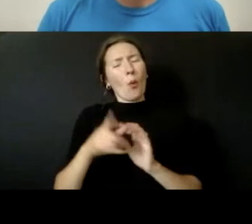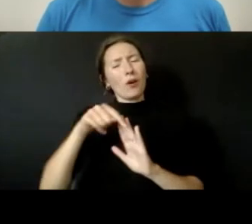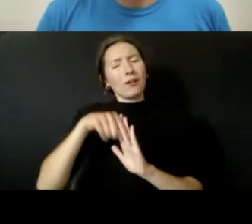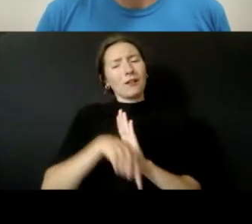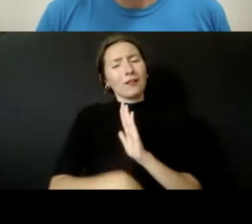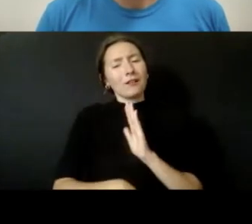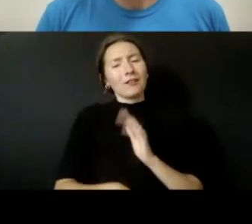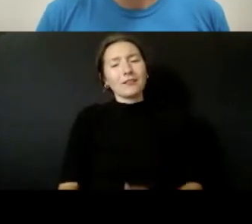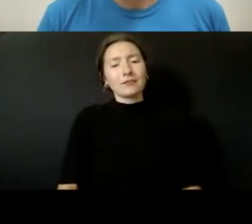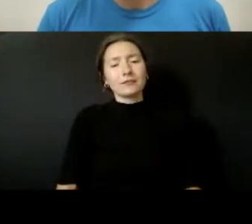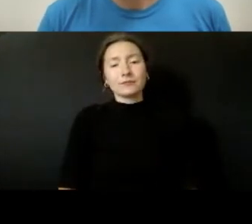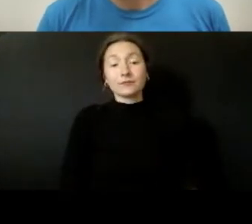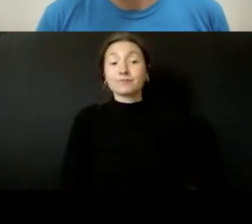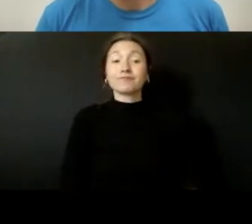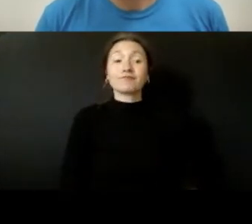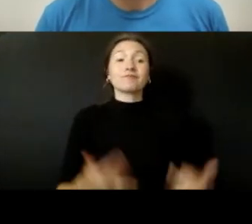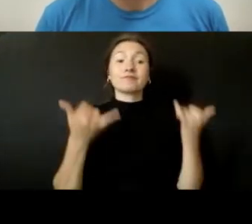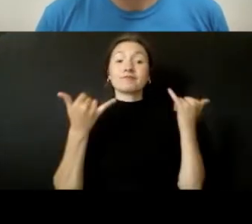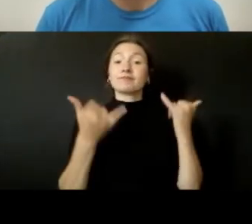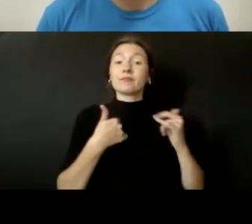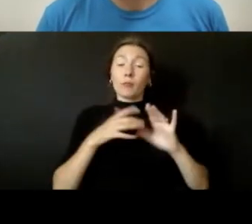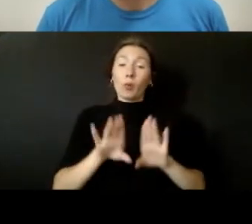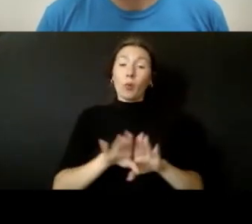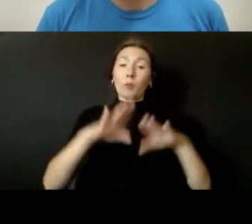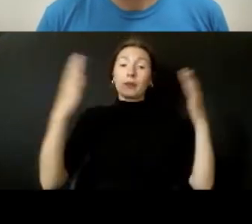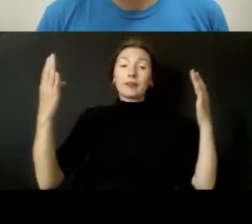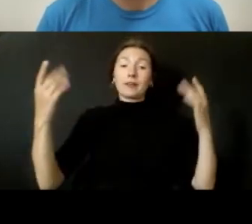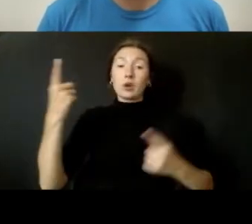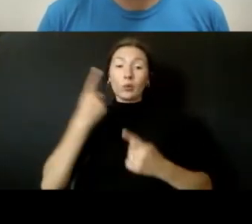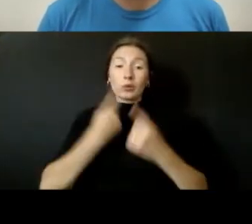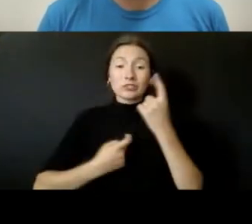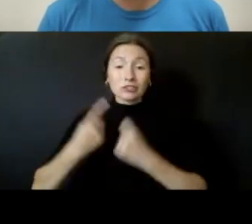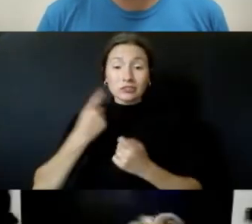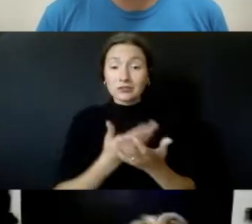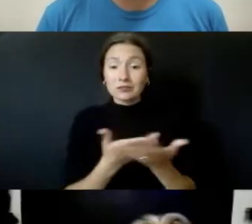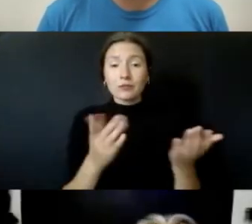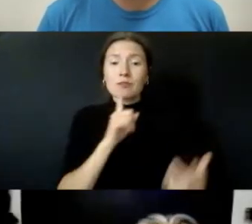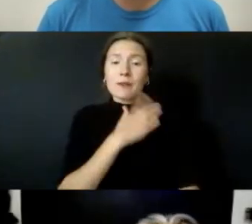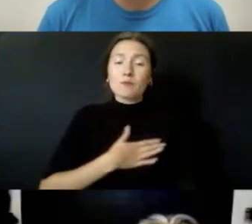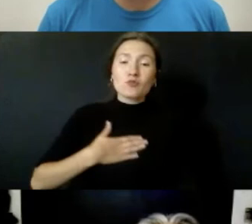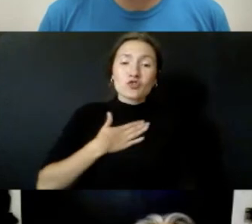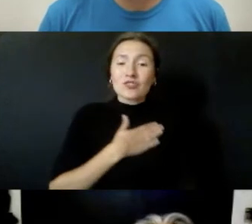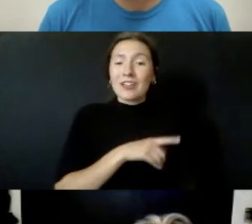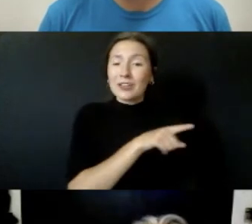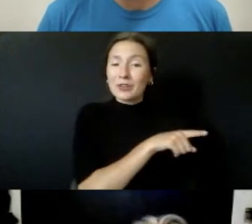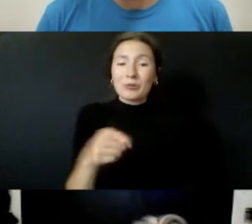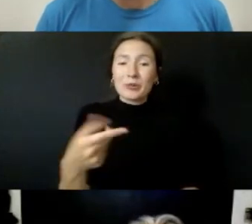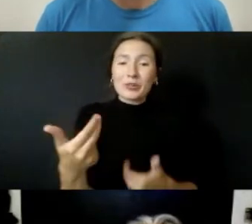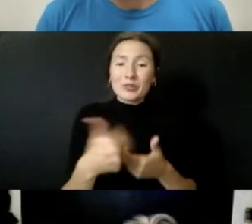listening to my rants um there are uh resources out there on the learning ninja's website there's